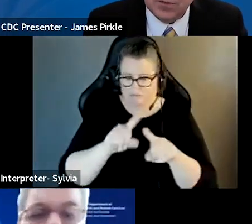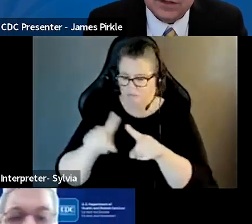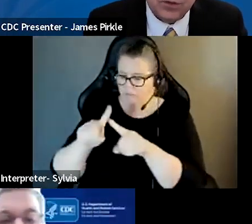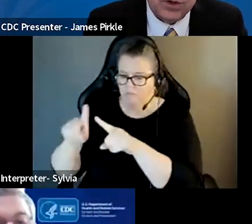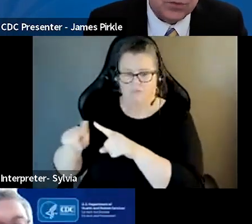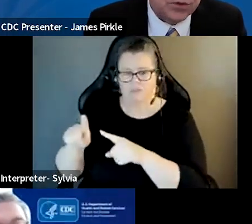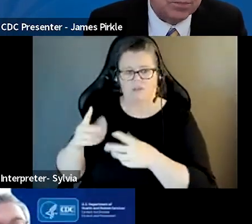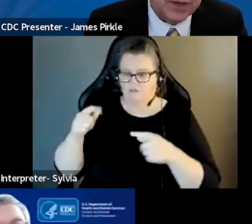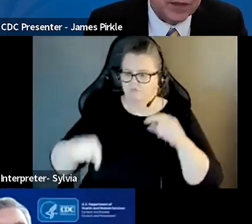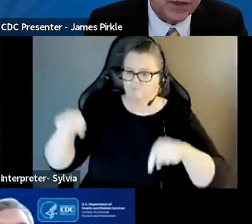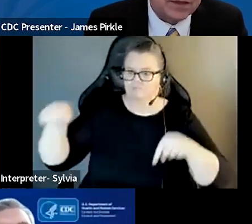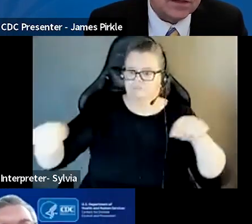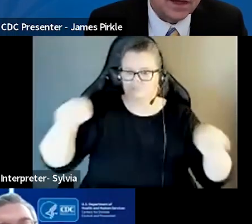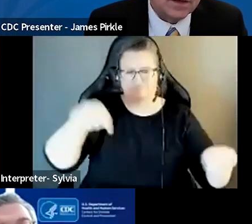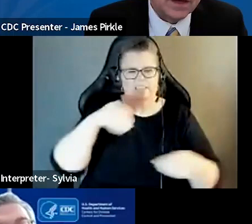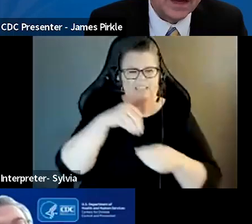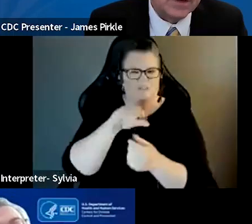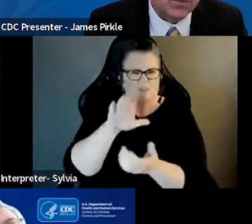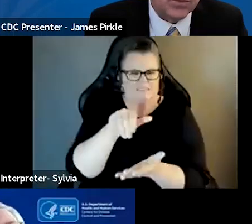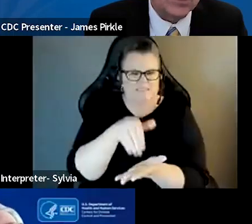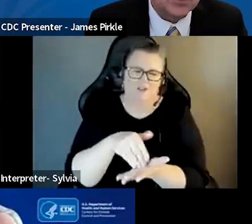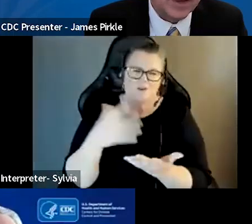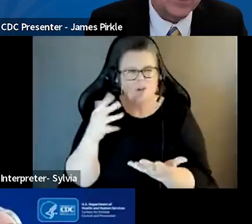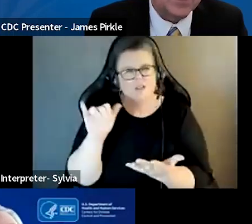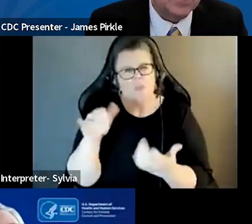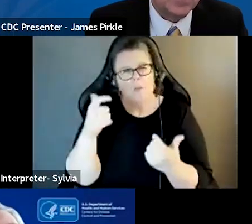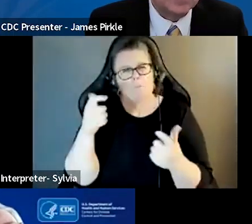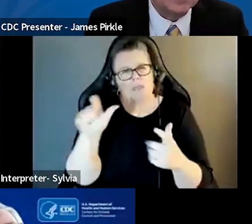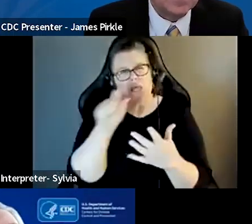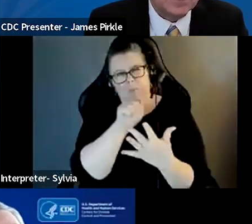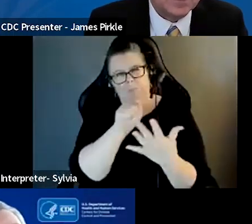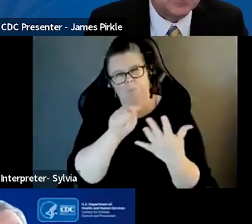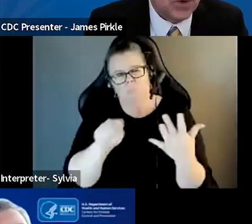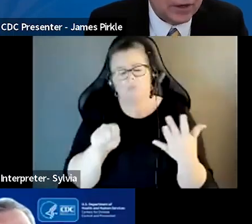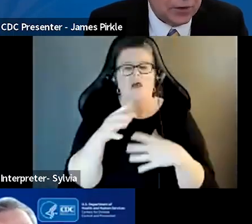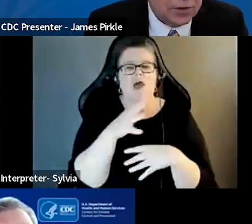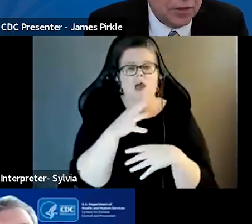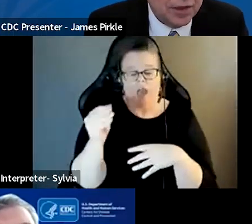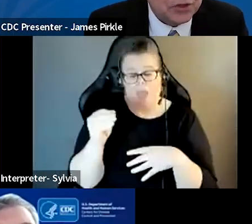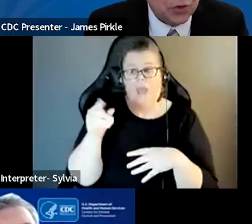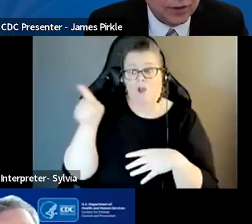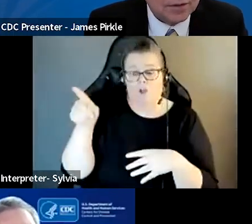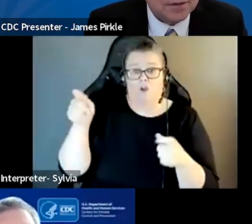And so those were the big things. And we also have to give the director the assurance